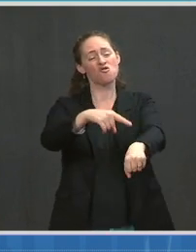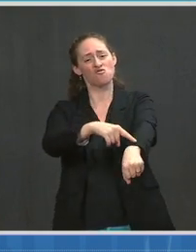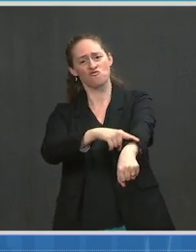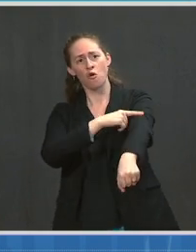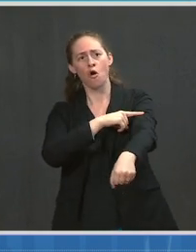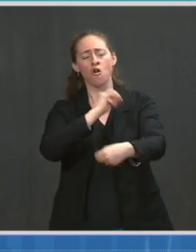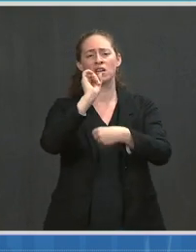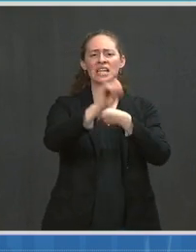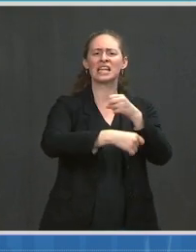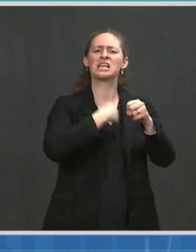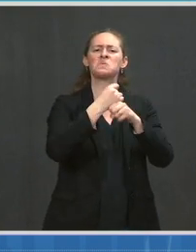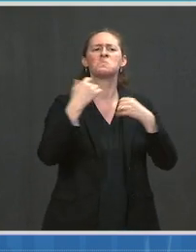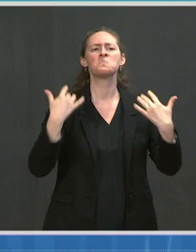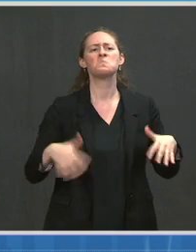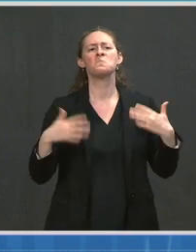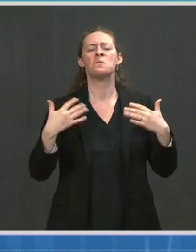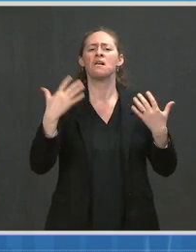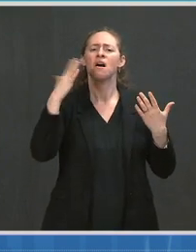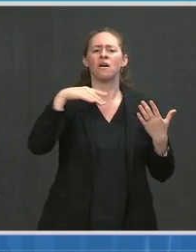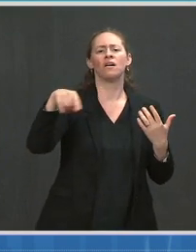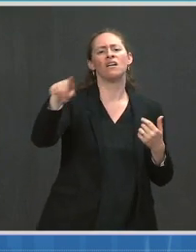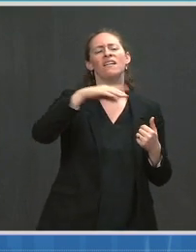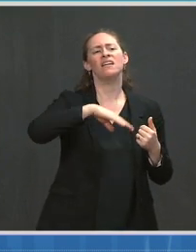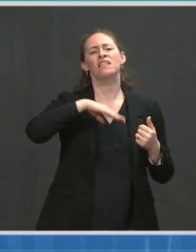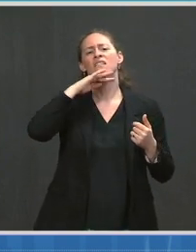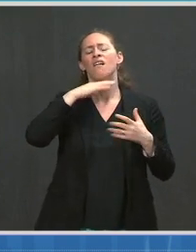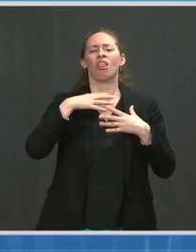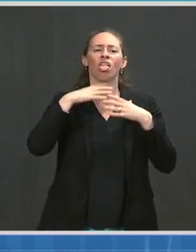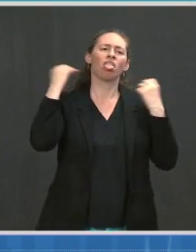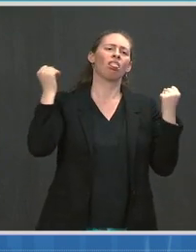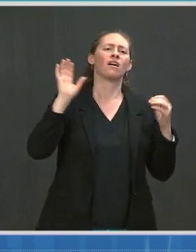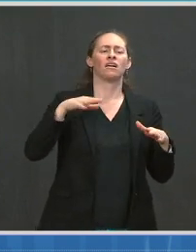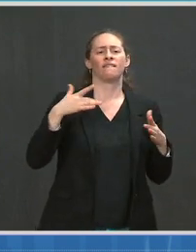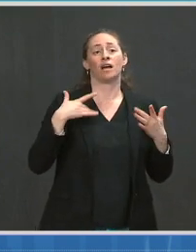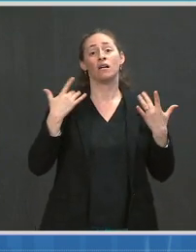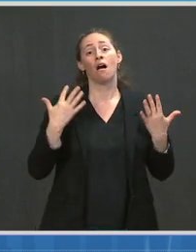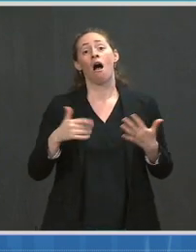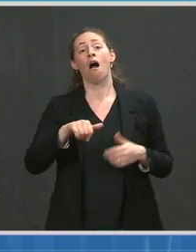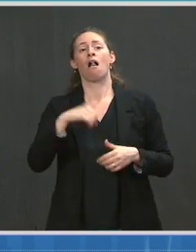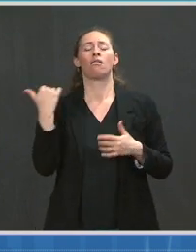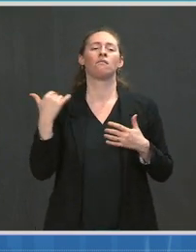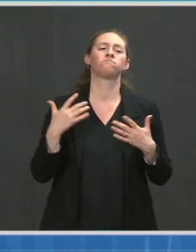but it's going to take us a little while longer. Our advice is clear. We're vaccinating really, really quickly.